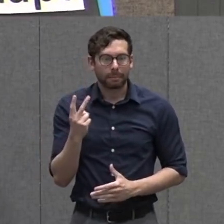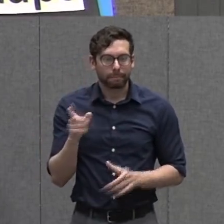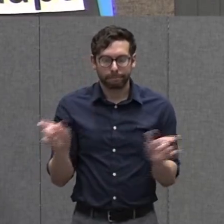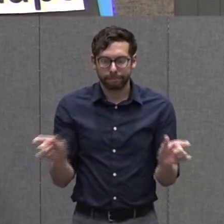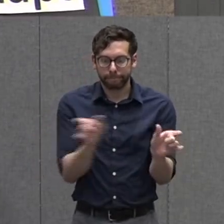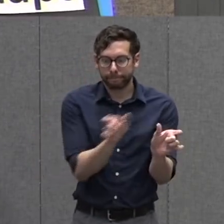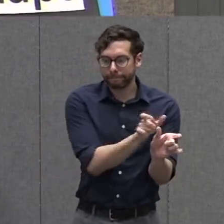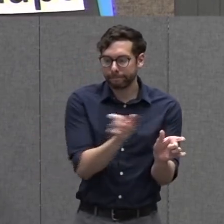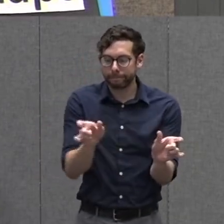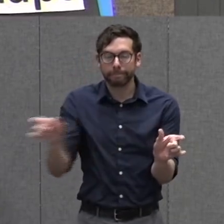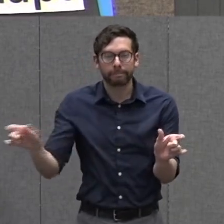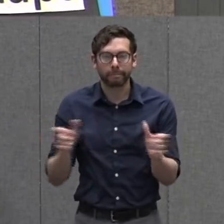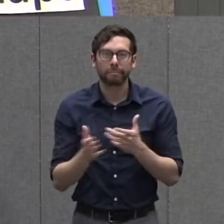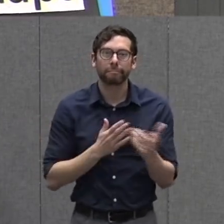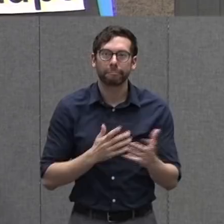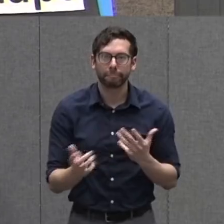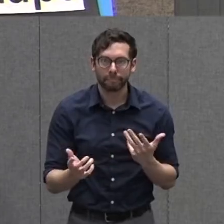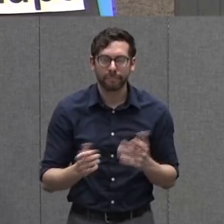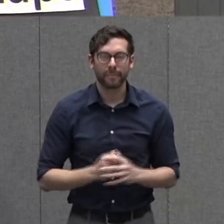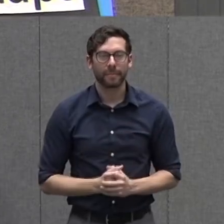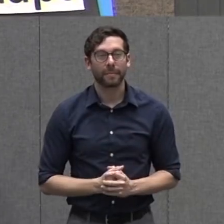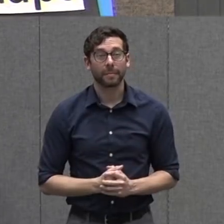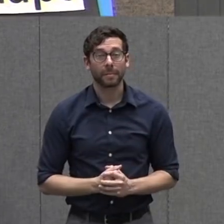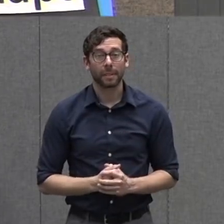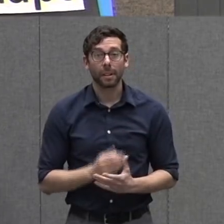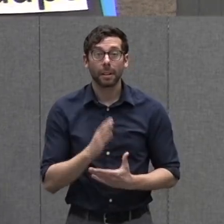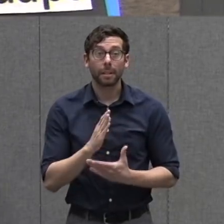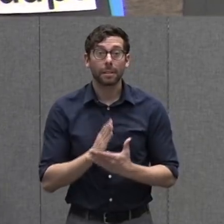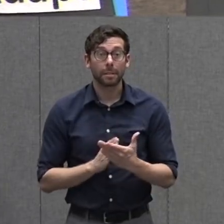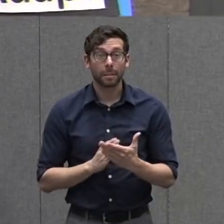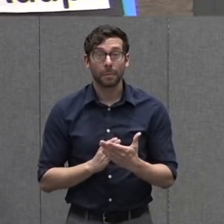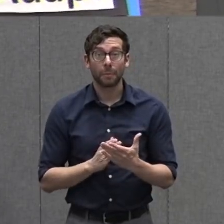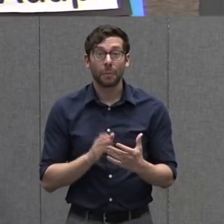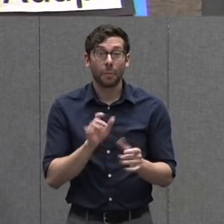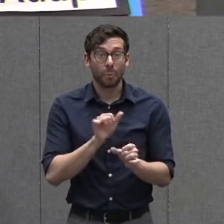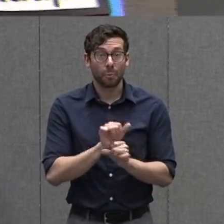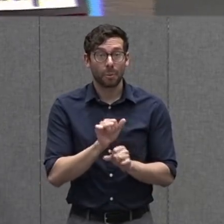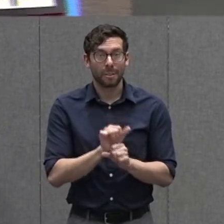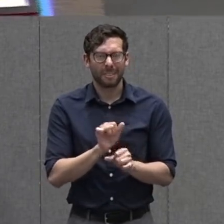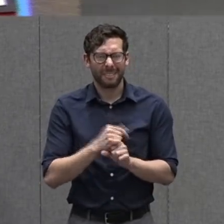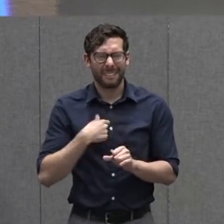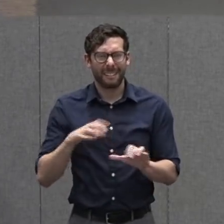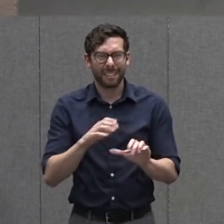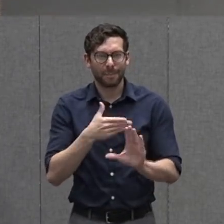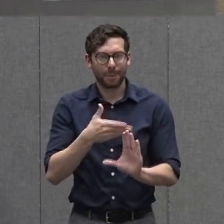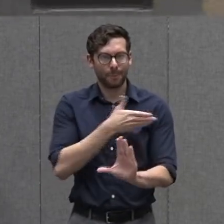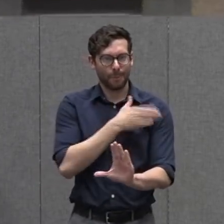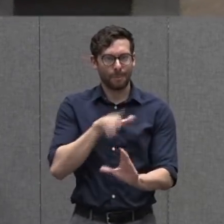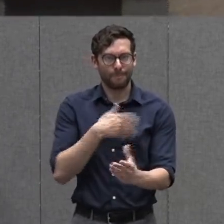So, I did some work before I came here today and I created a chart to help me sort them. So I'm gonna show you what my chart looks like.